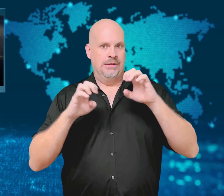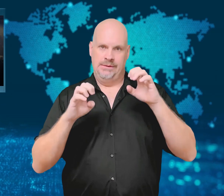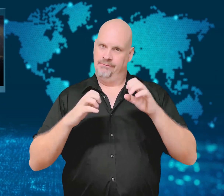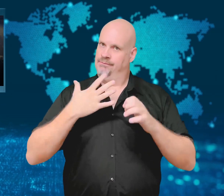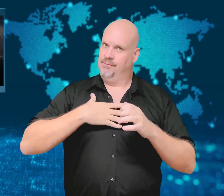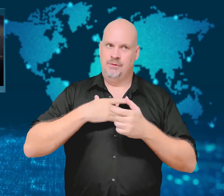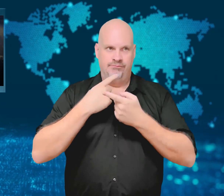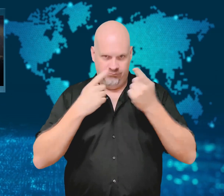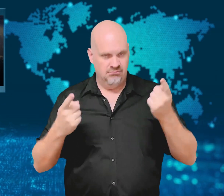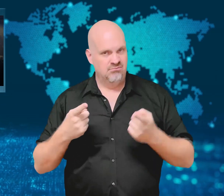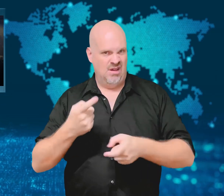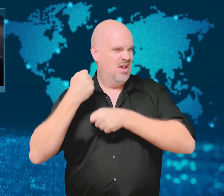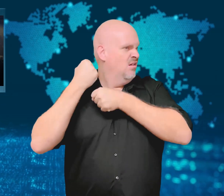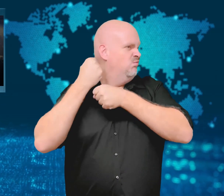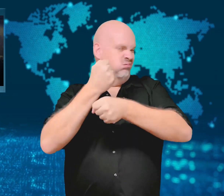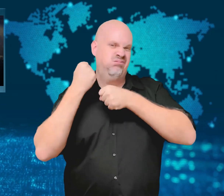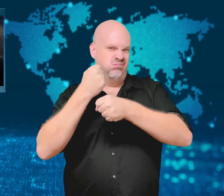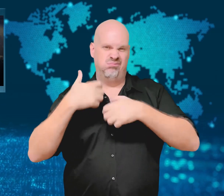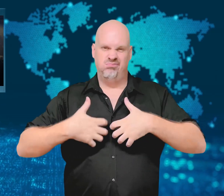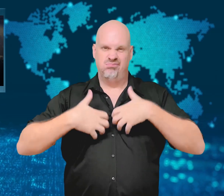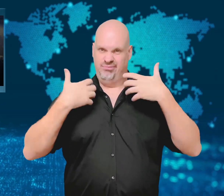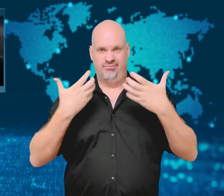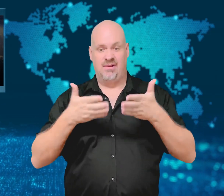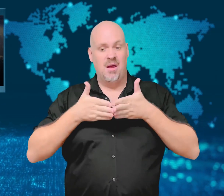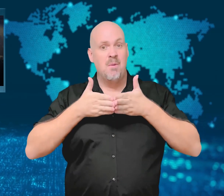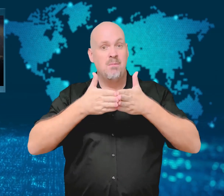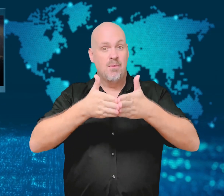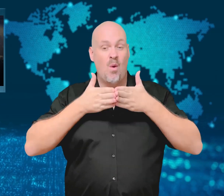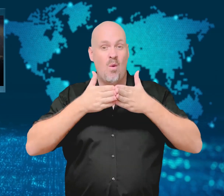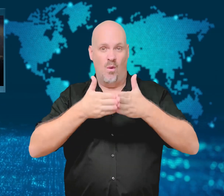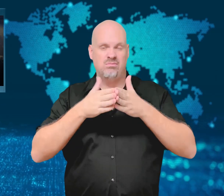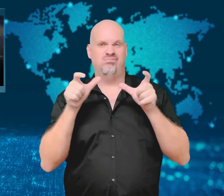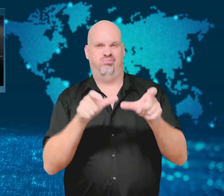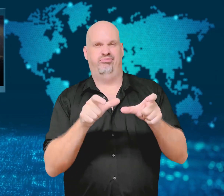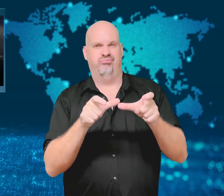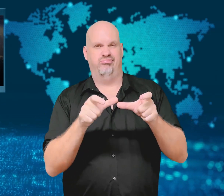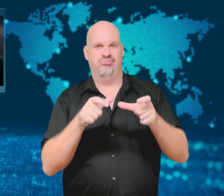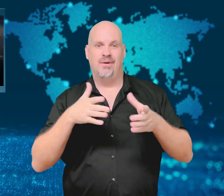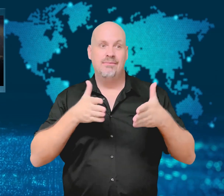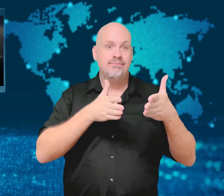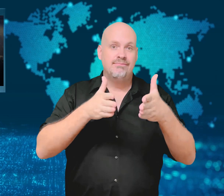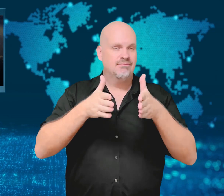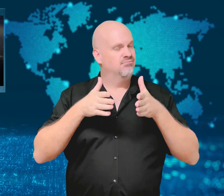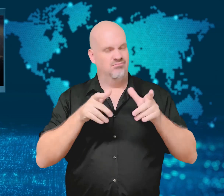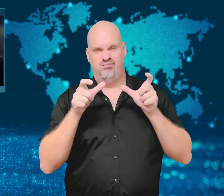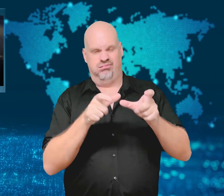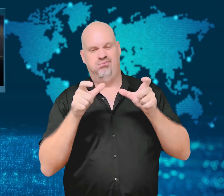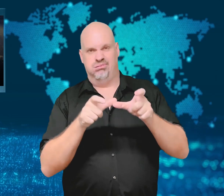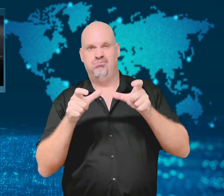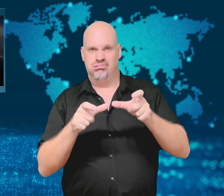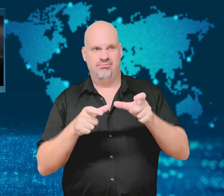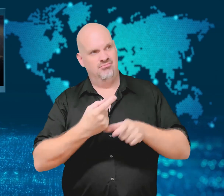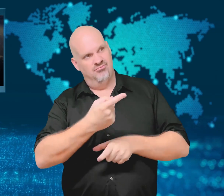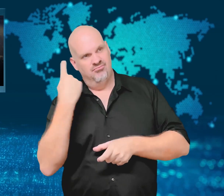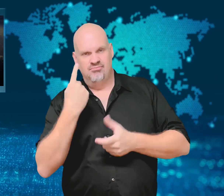The people protested by blocking boats until they received help.